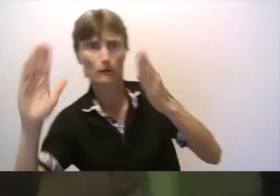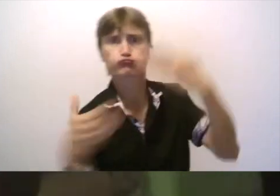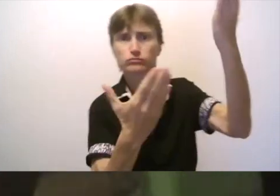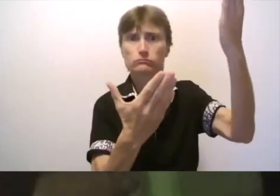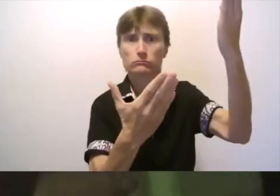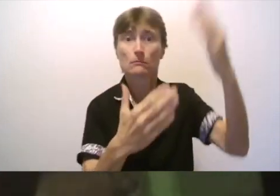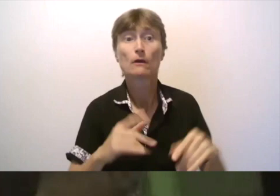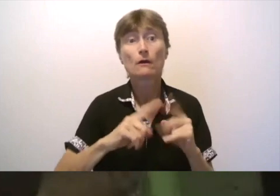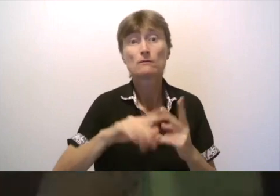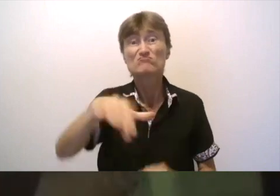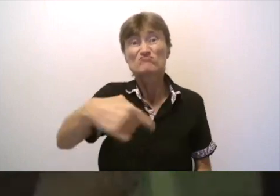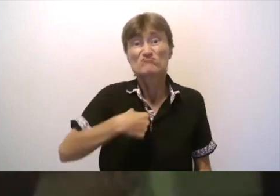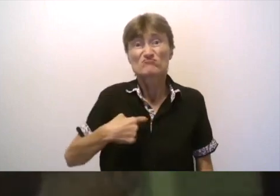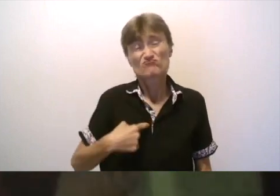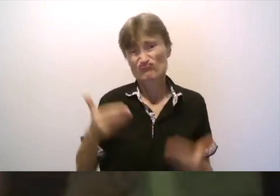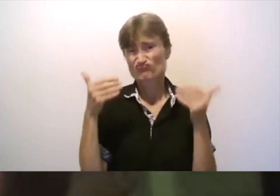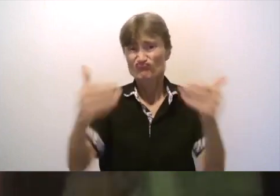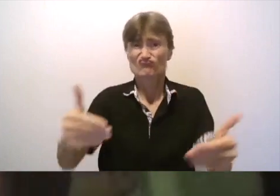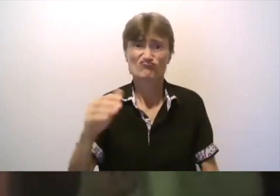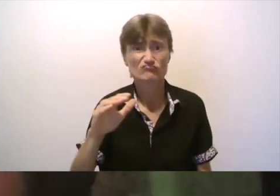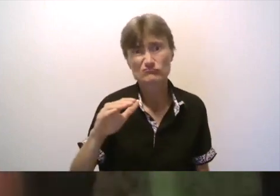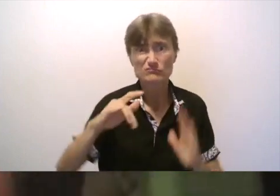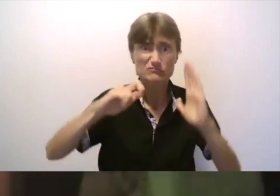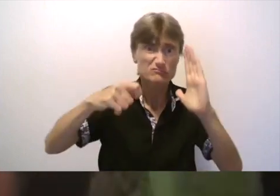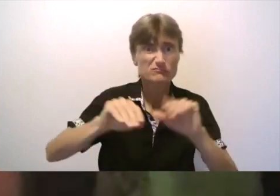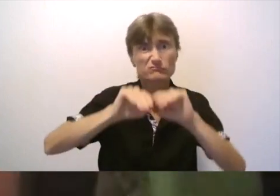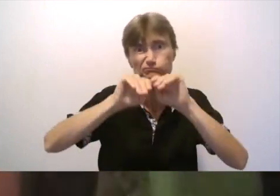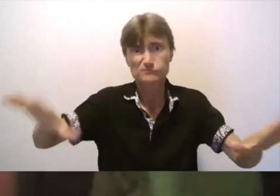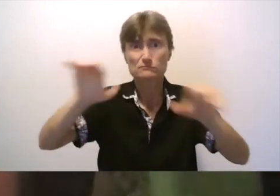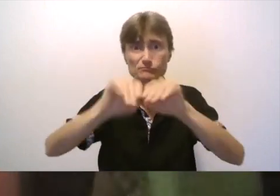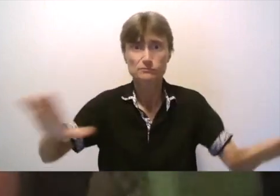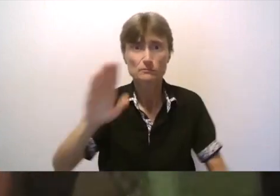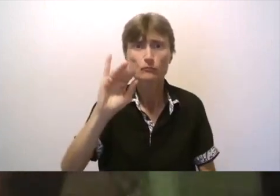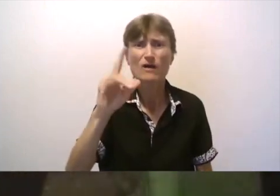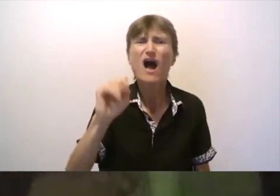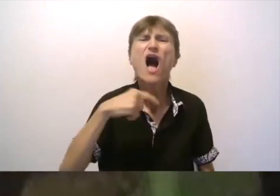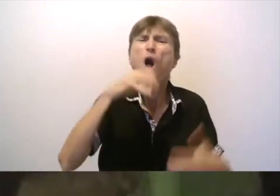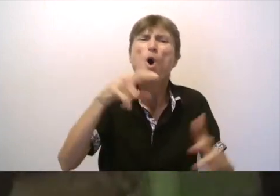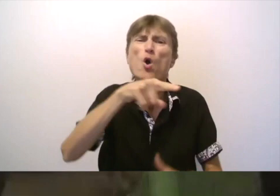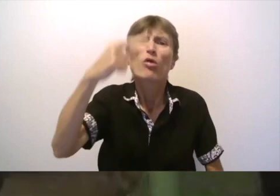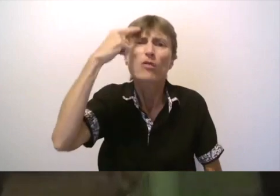broadcast and not like oh you know clayton and zanub and craig are doing something like yeah we're doing something what are you